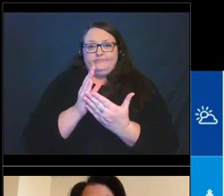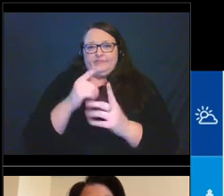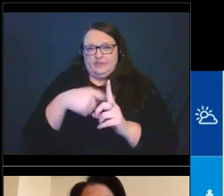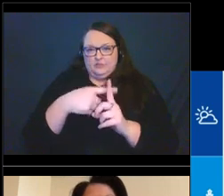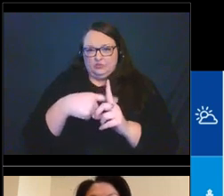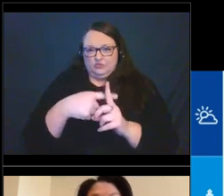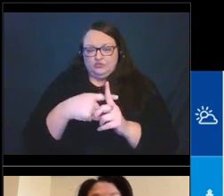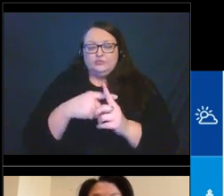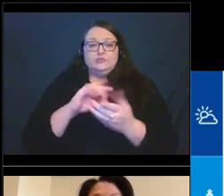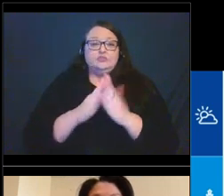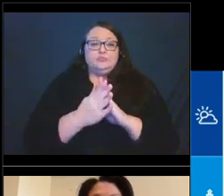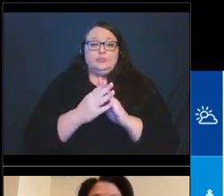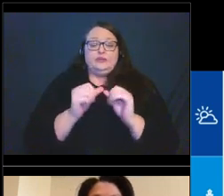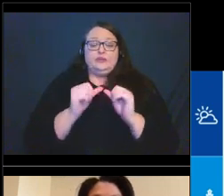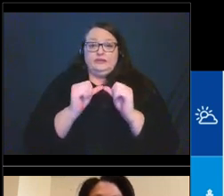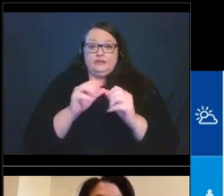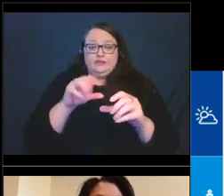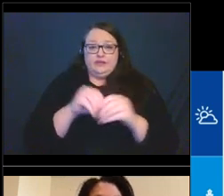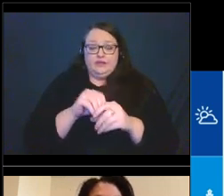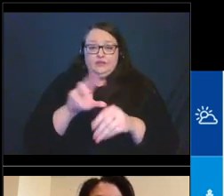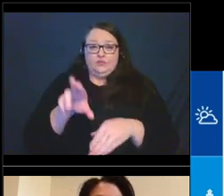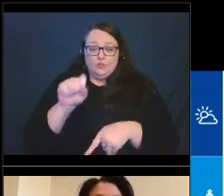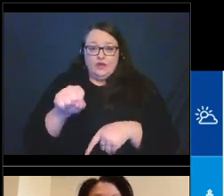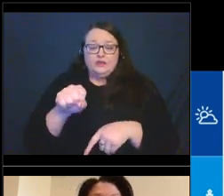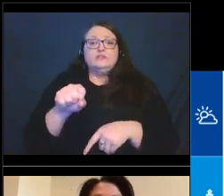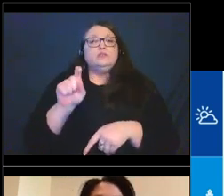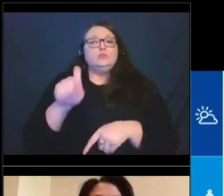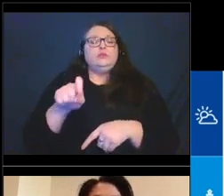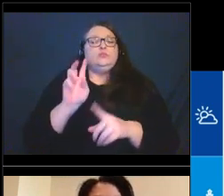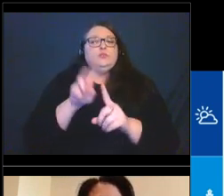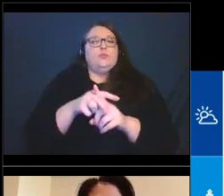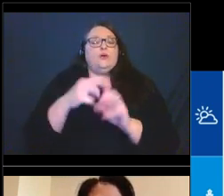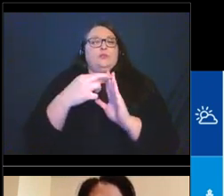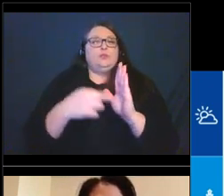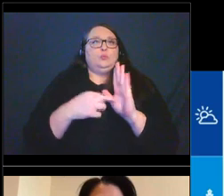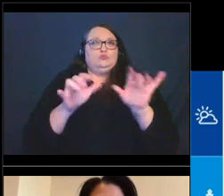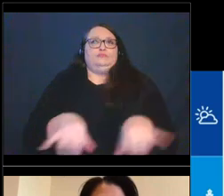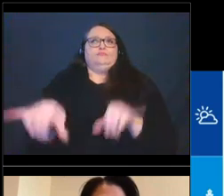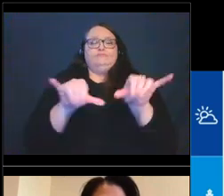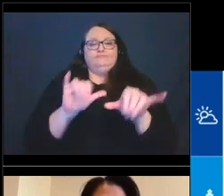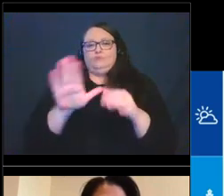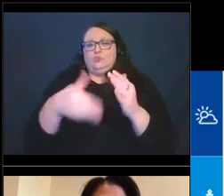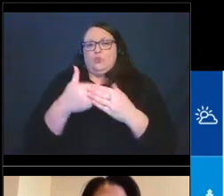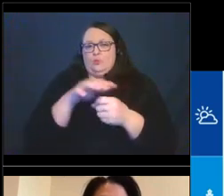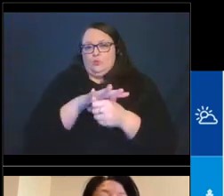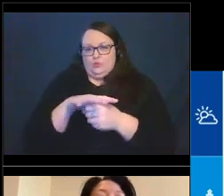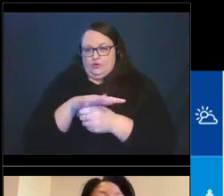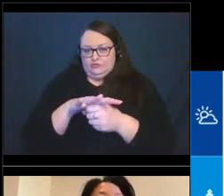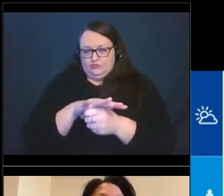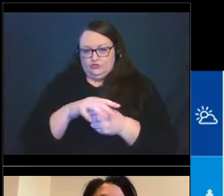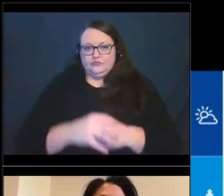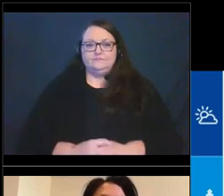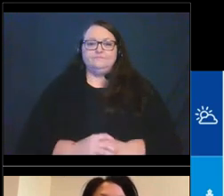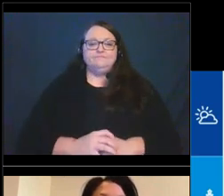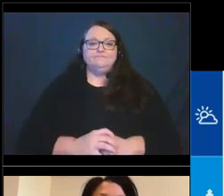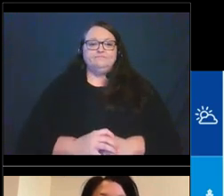or CONUS, the same framework rules need to be applied in a similar fashion to all locations. 14:45 Here you